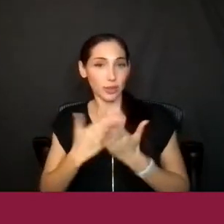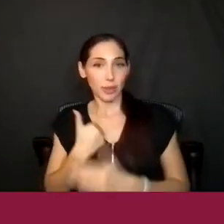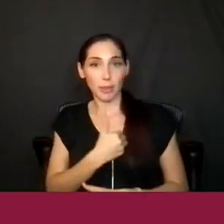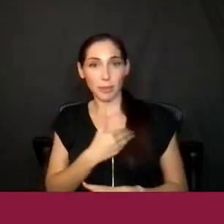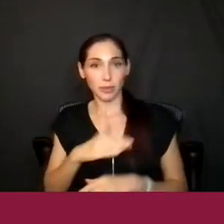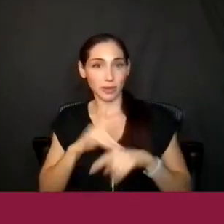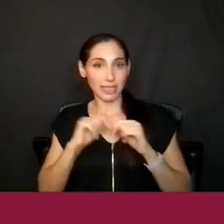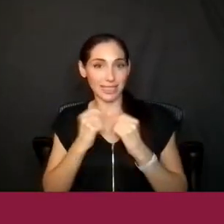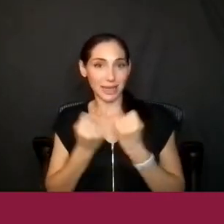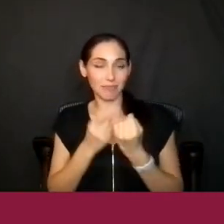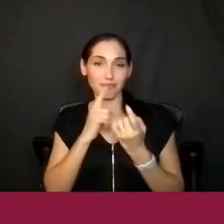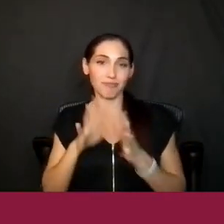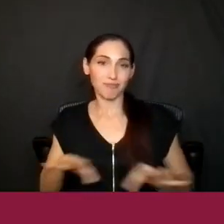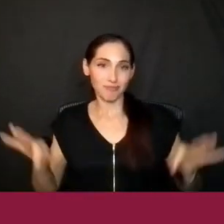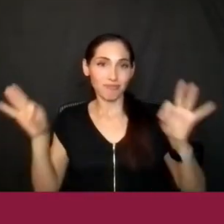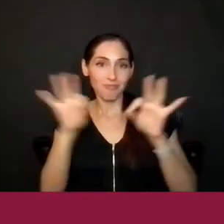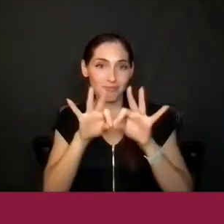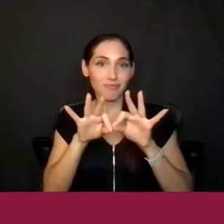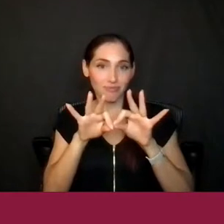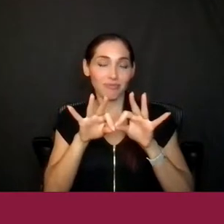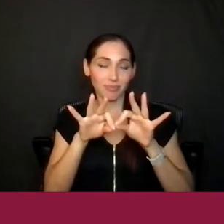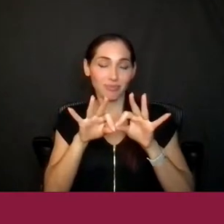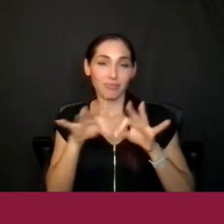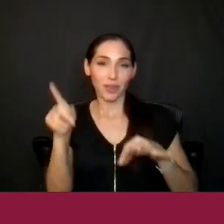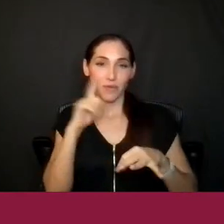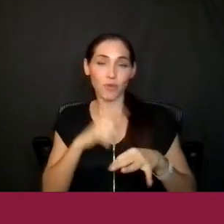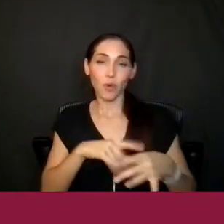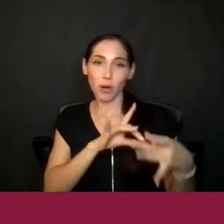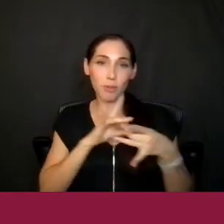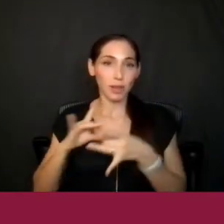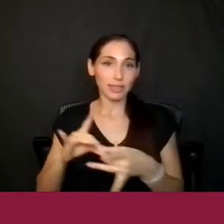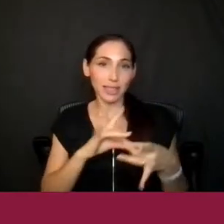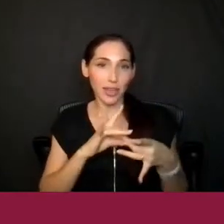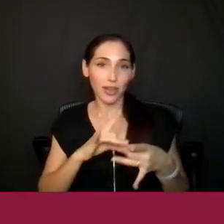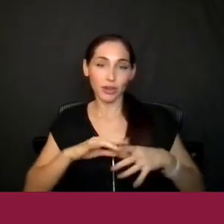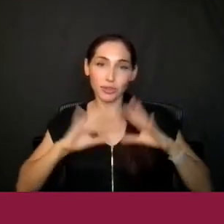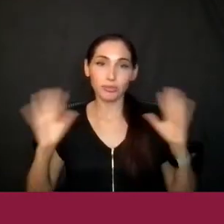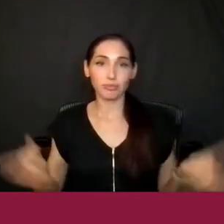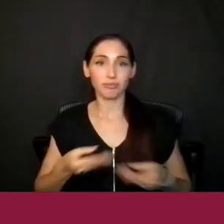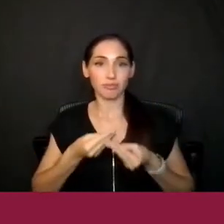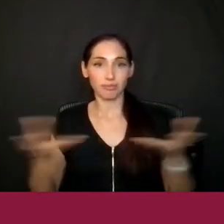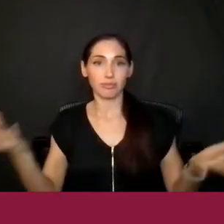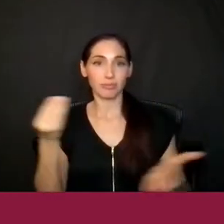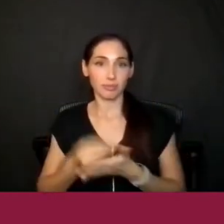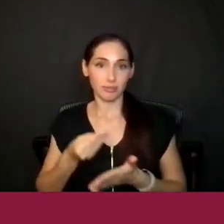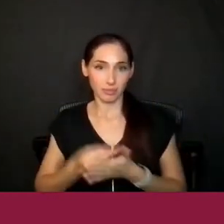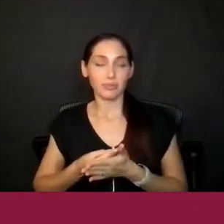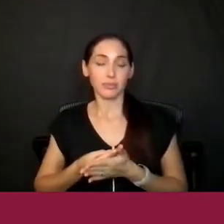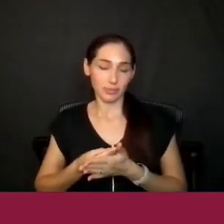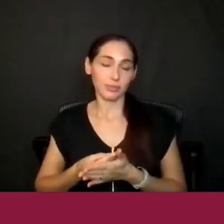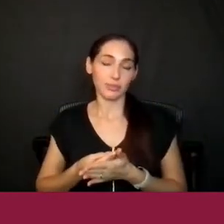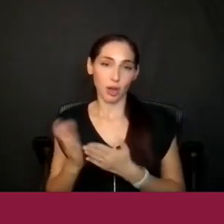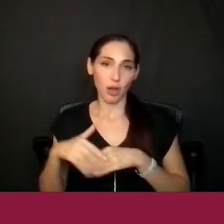were instrumental in pulling, um, together to make this, um, special, uh, disbursement happen.